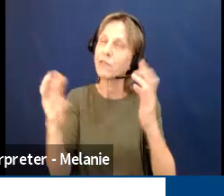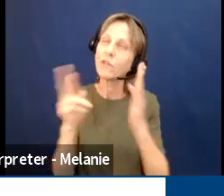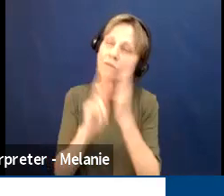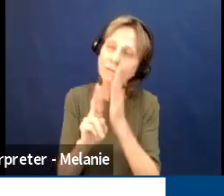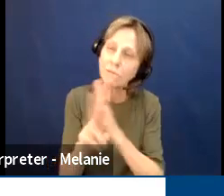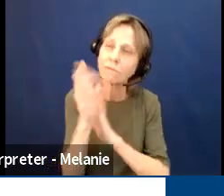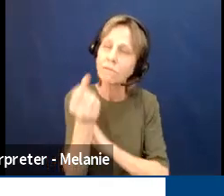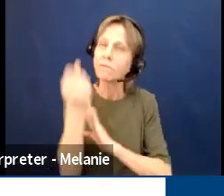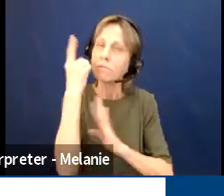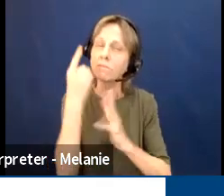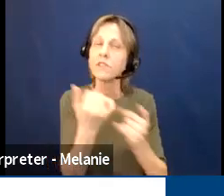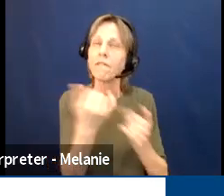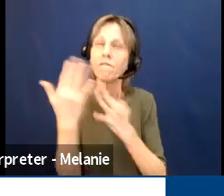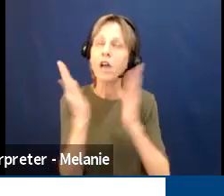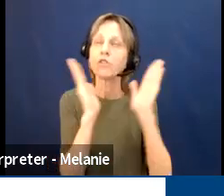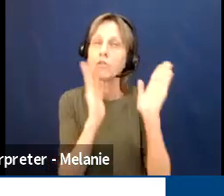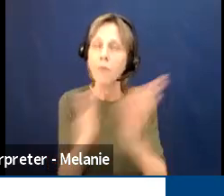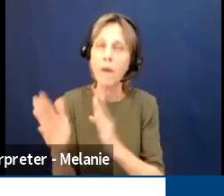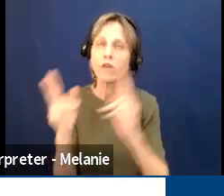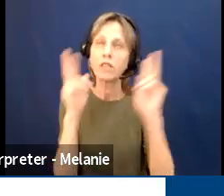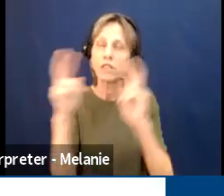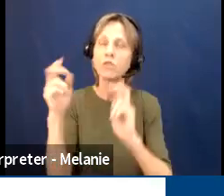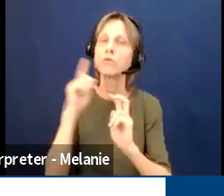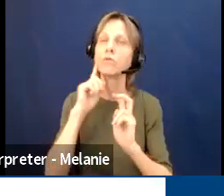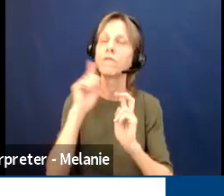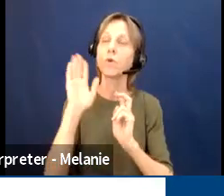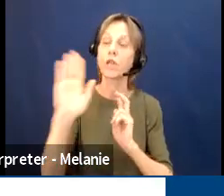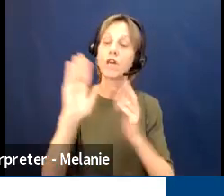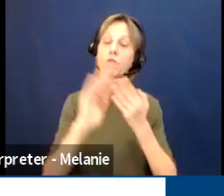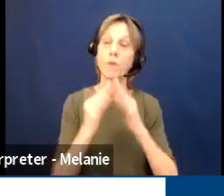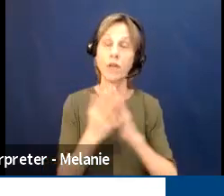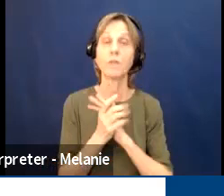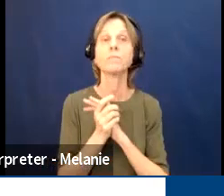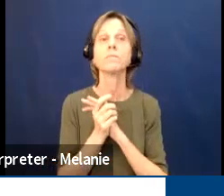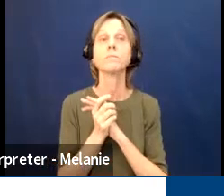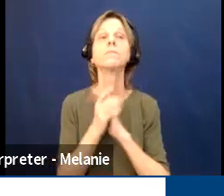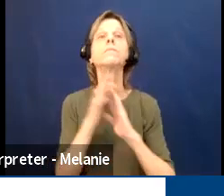fire preparedness issue issues for their community they found when they did the research that far too